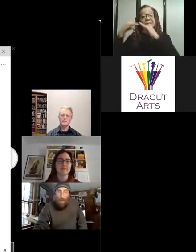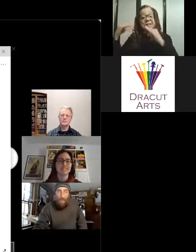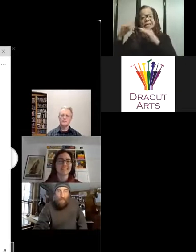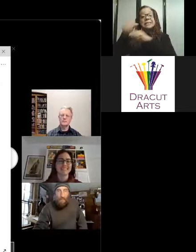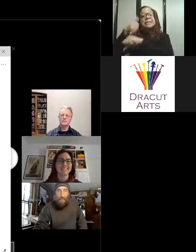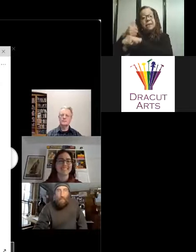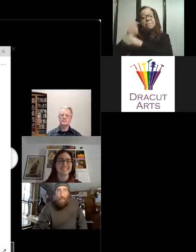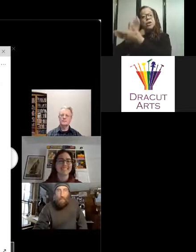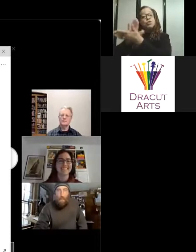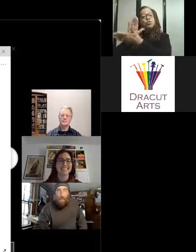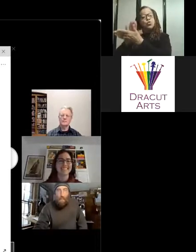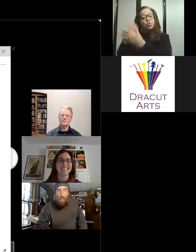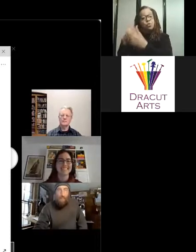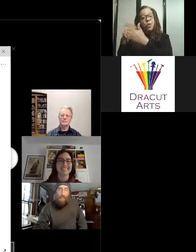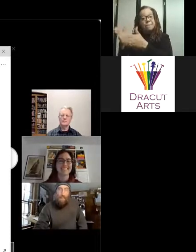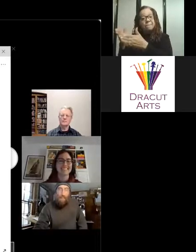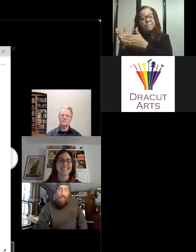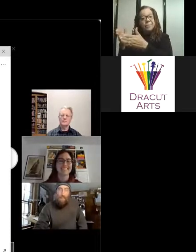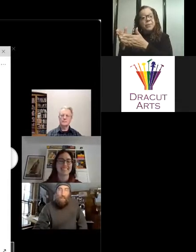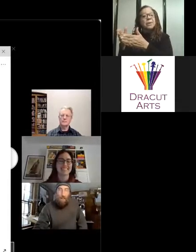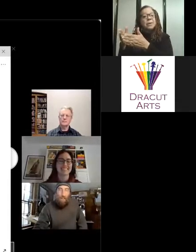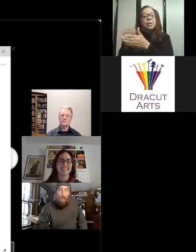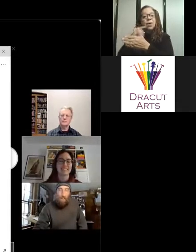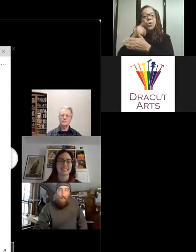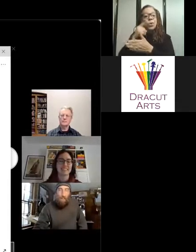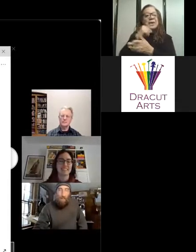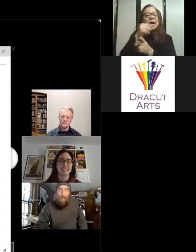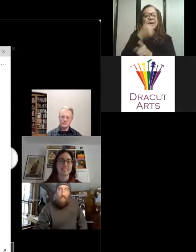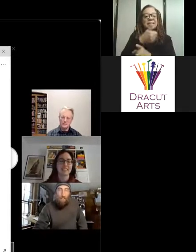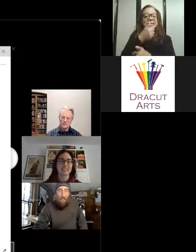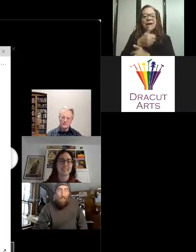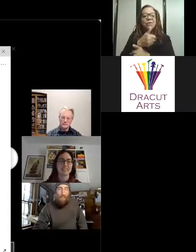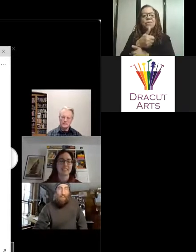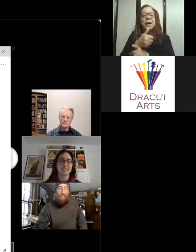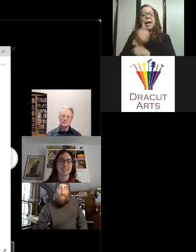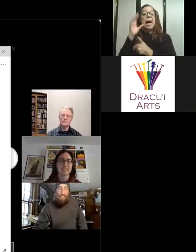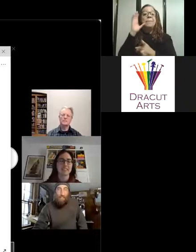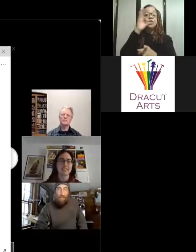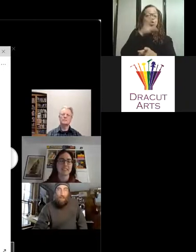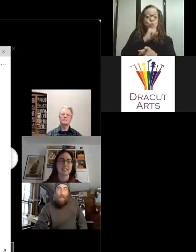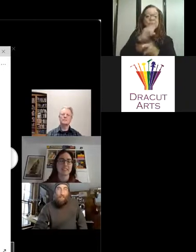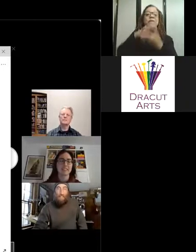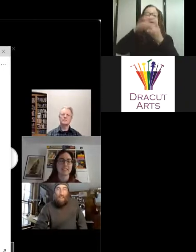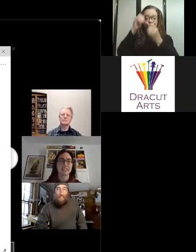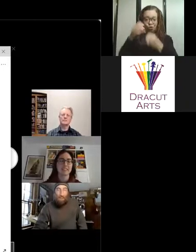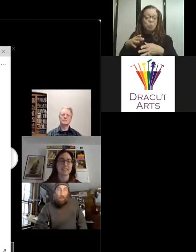and who's going to put up the tent? well not Nurse Sarah Lowe, and not the sergeant. I'm assuming these guys who want to have the class are